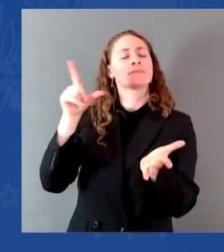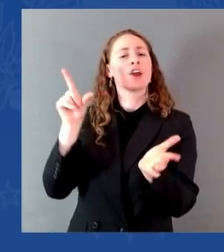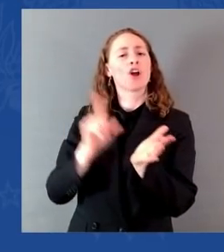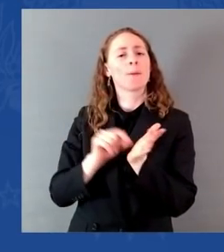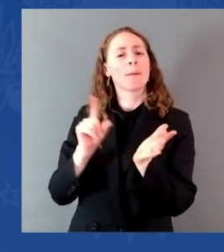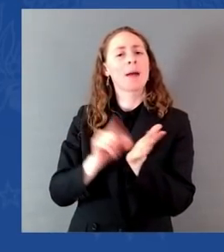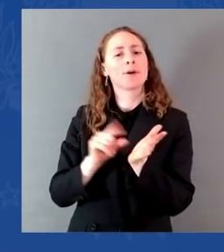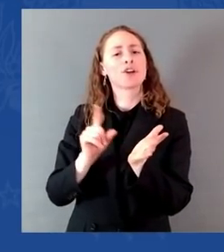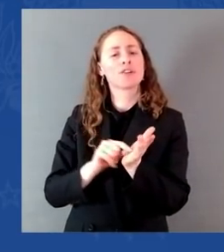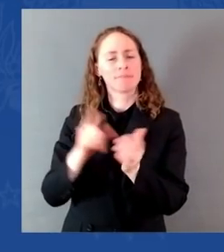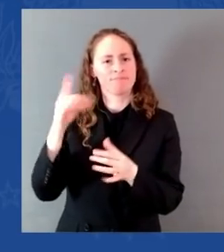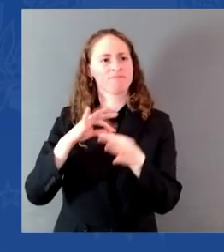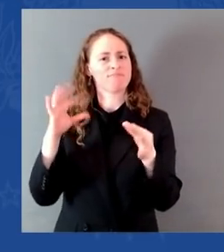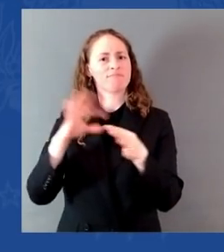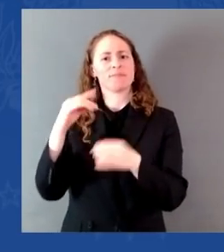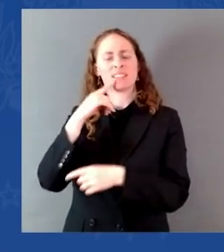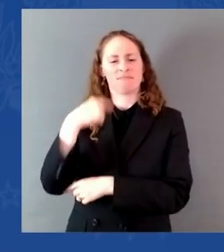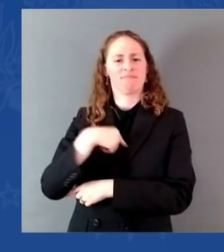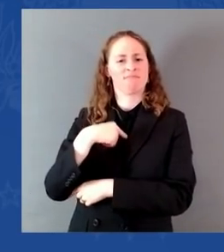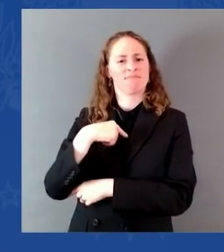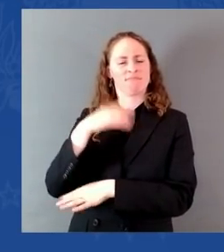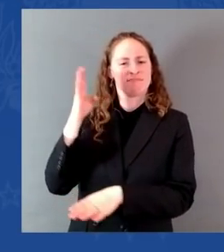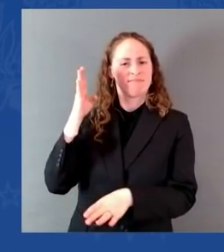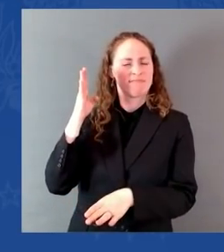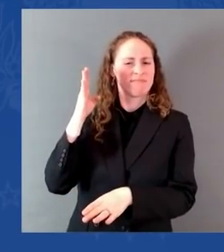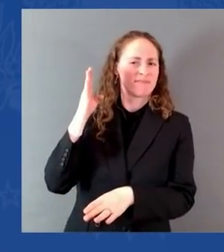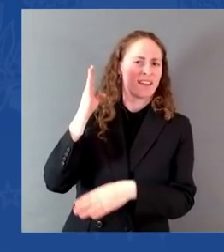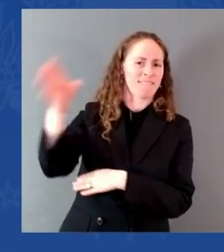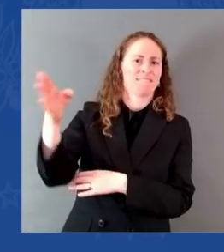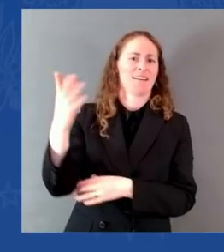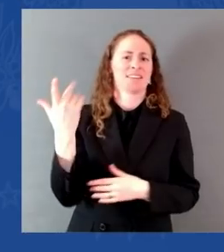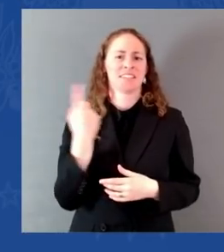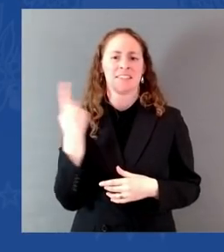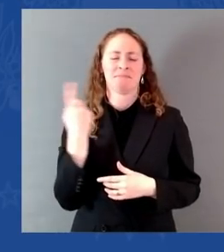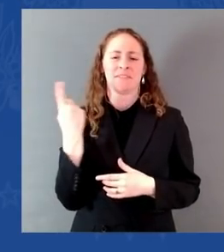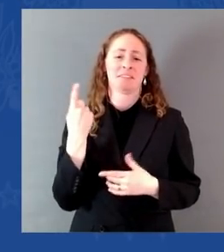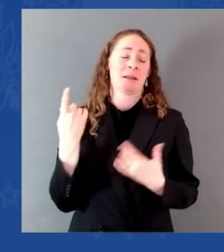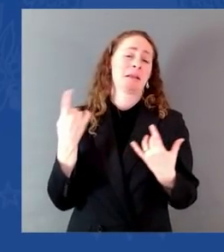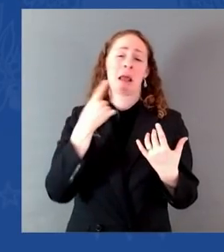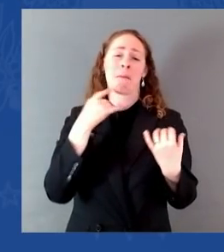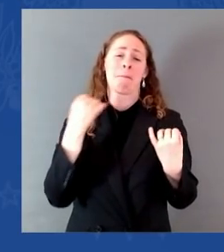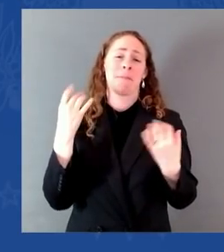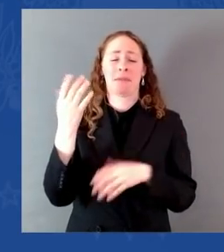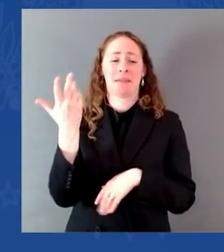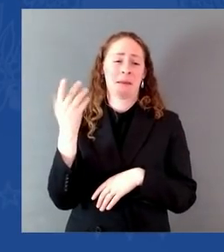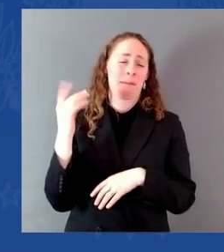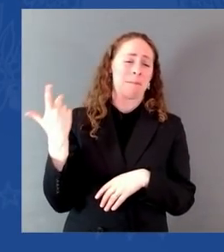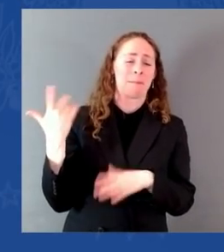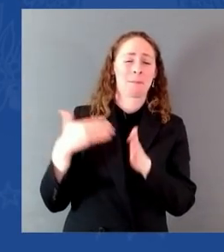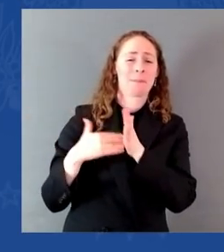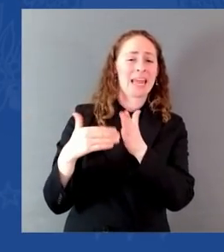with the Secret Service -- they're great. They're with me here today, all 800 of you. But all kidding aside, they're wonderful.